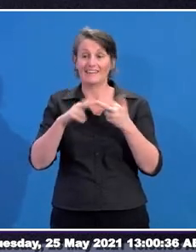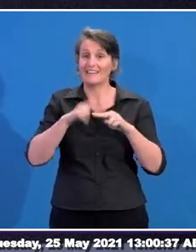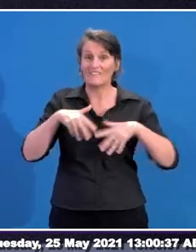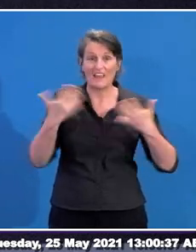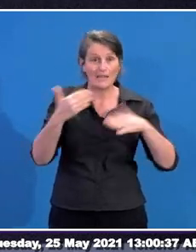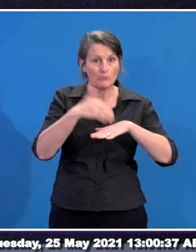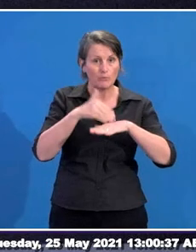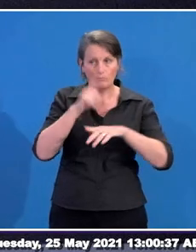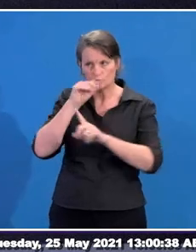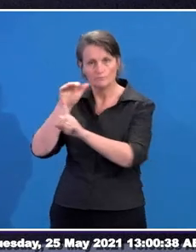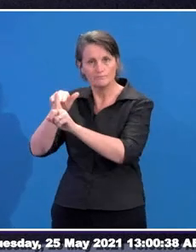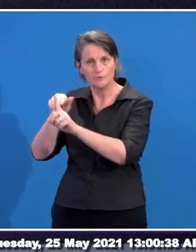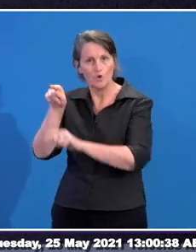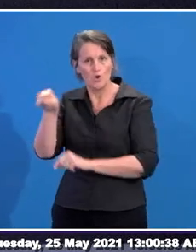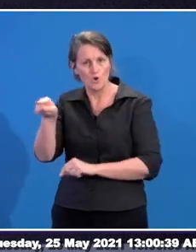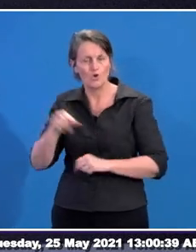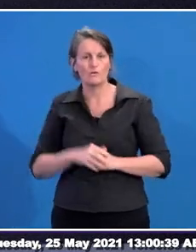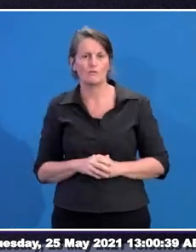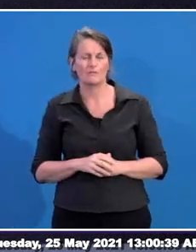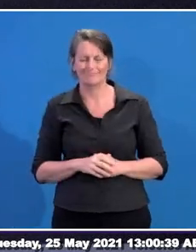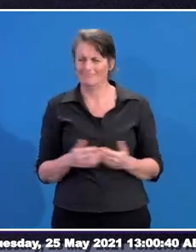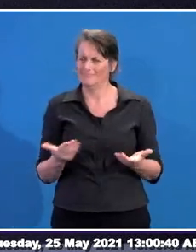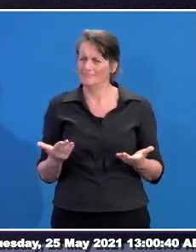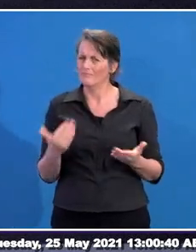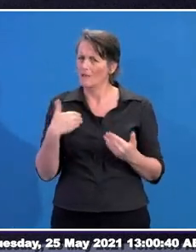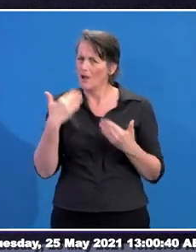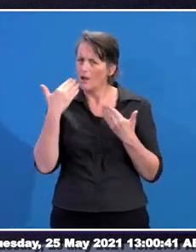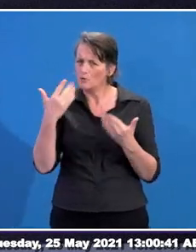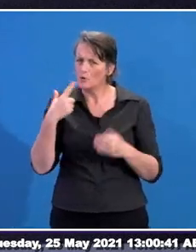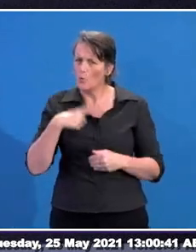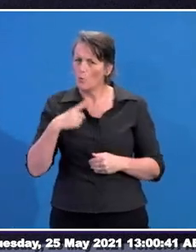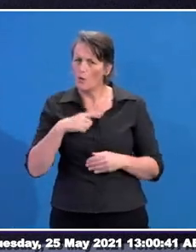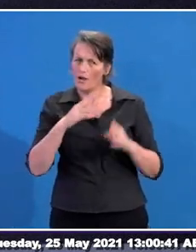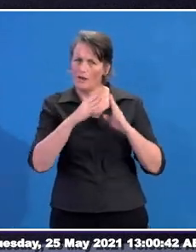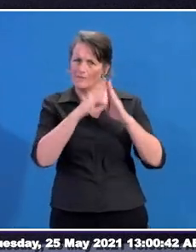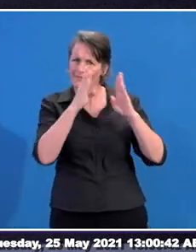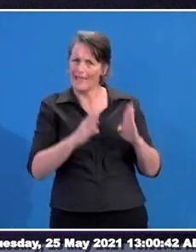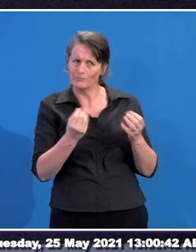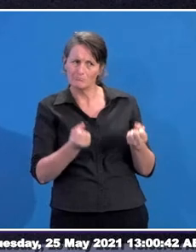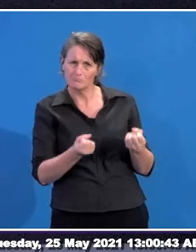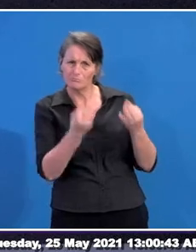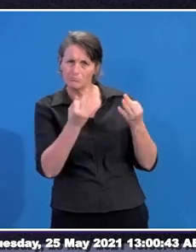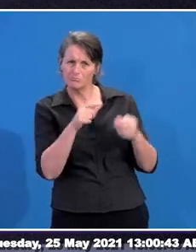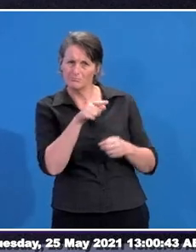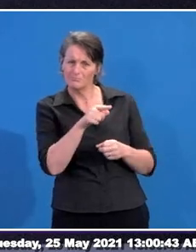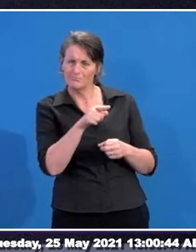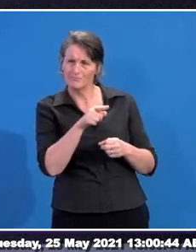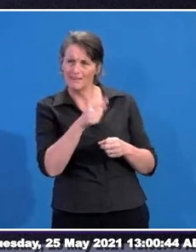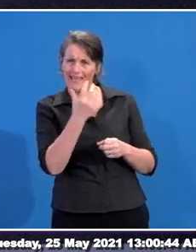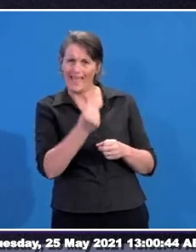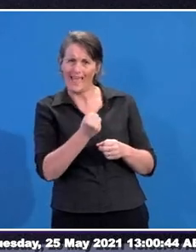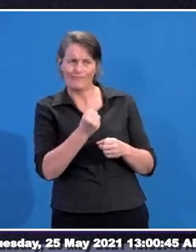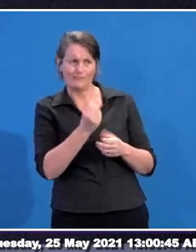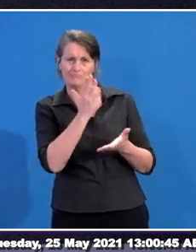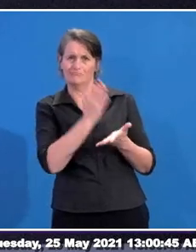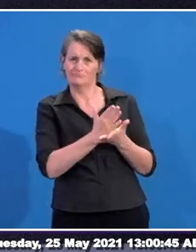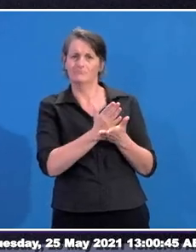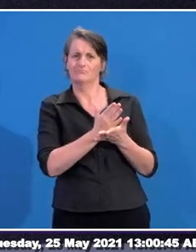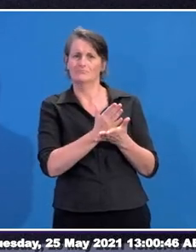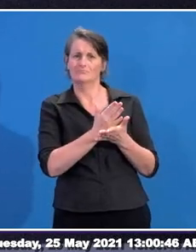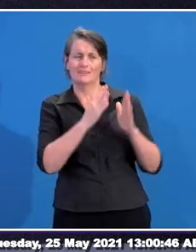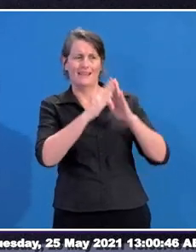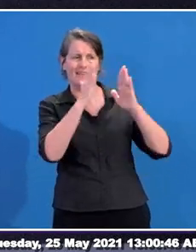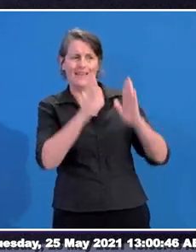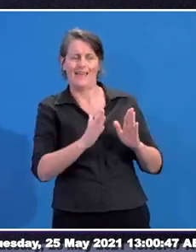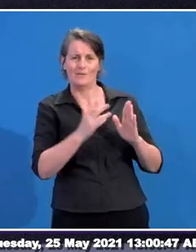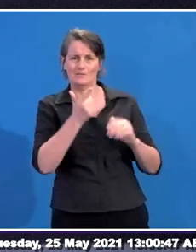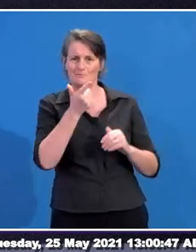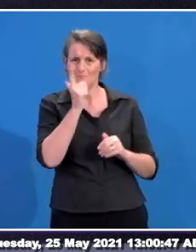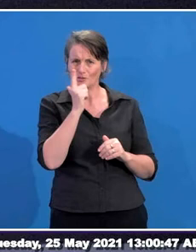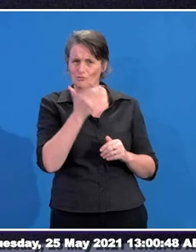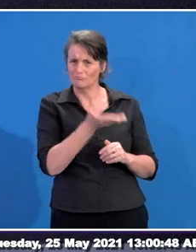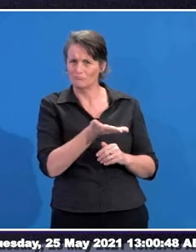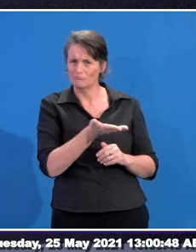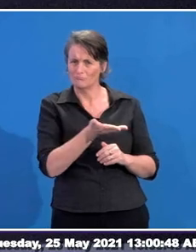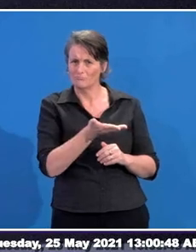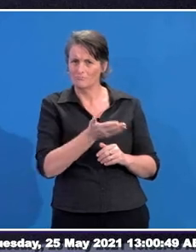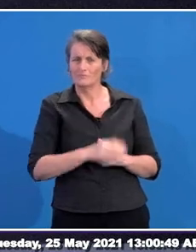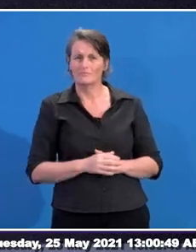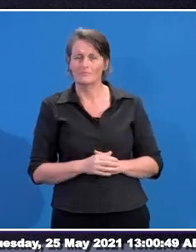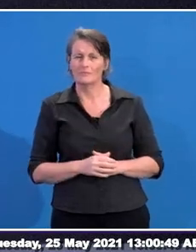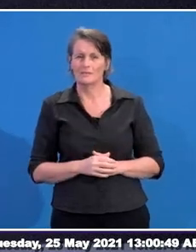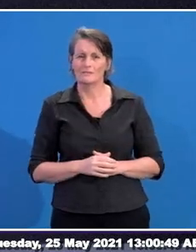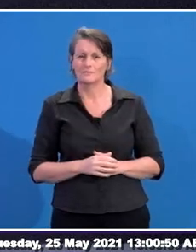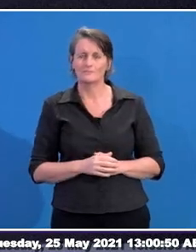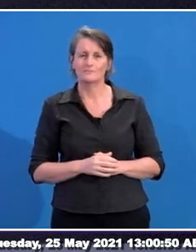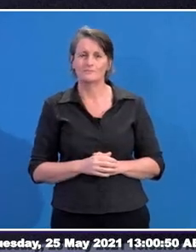I don't know why the house doesn't have a --- didn't have an assigned house manager from